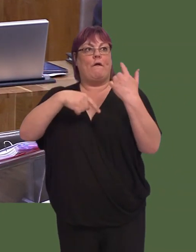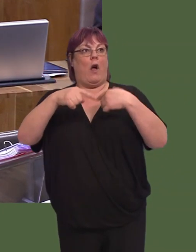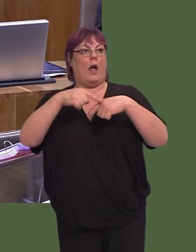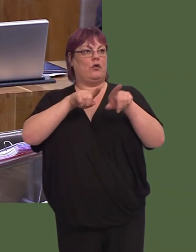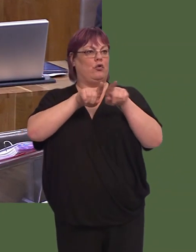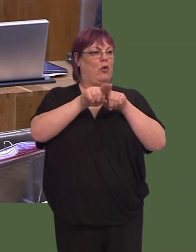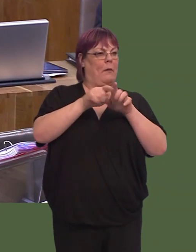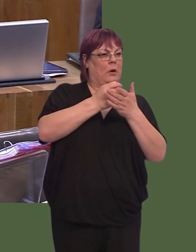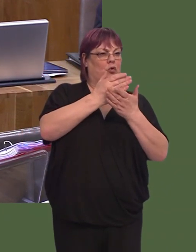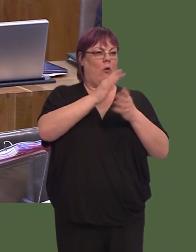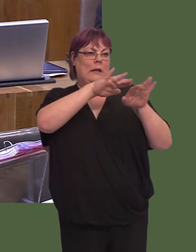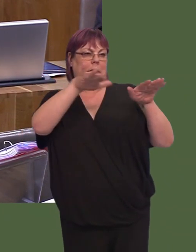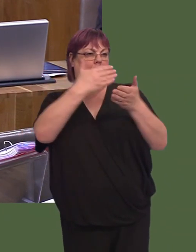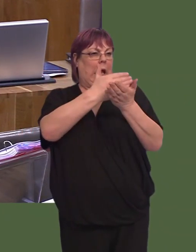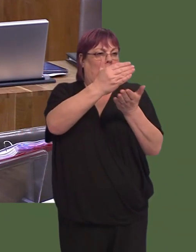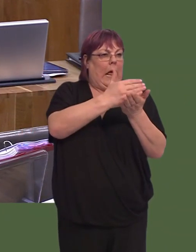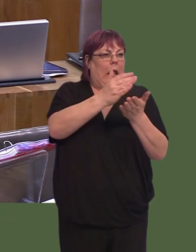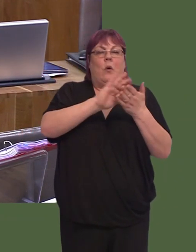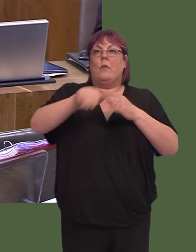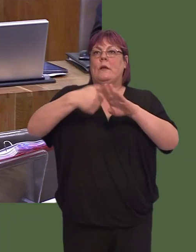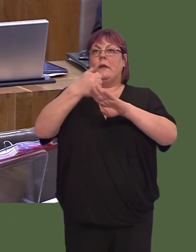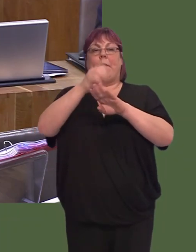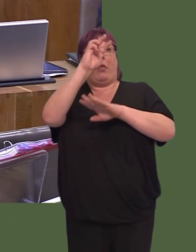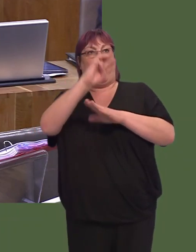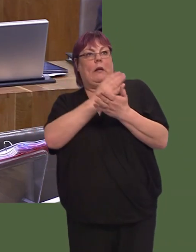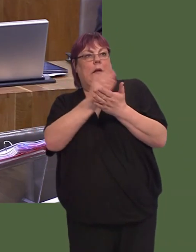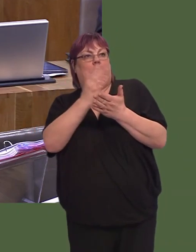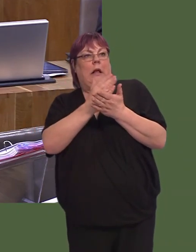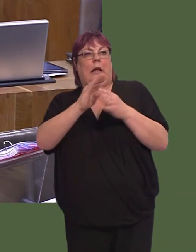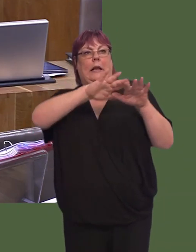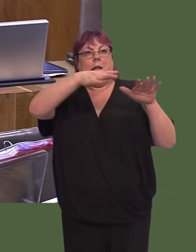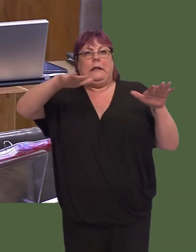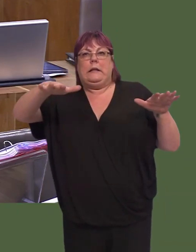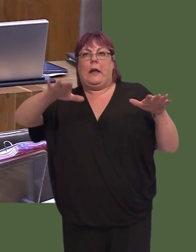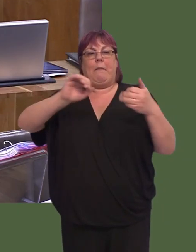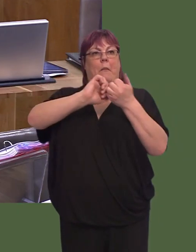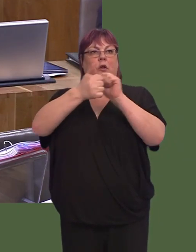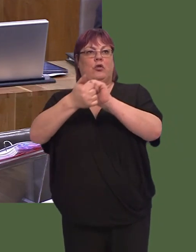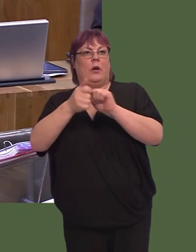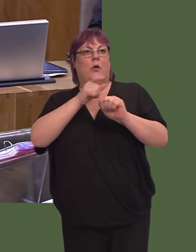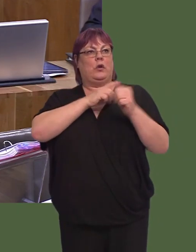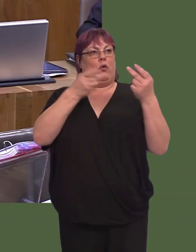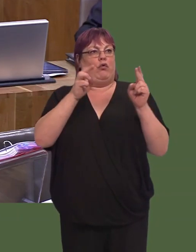We set up the Wales clean seas partnership and working group to look at these issues and to focus action on preventing the problem at source.